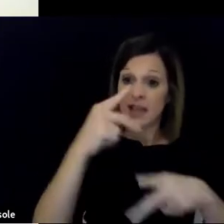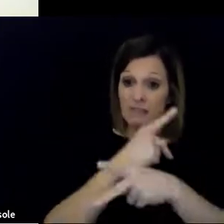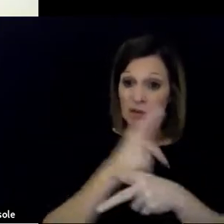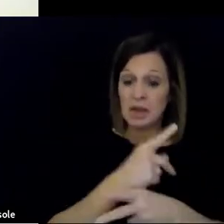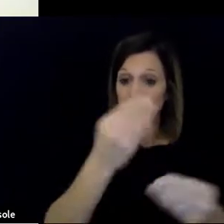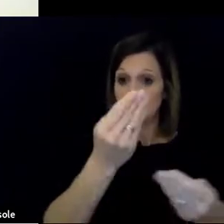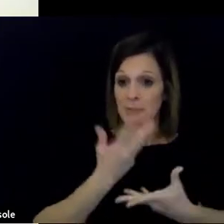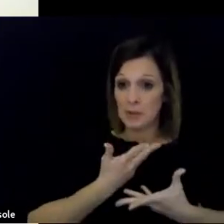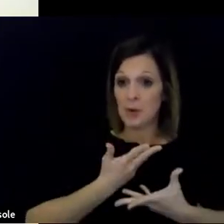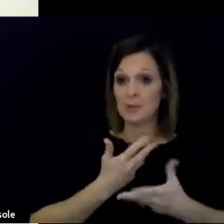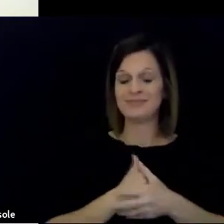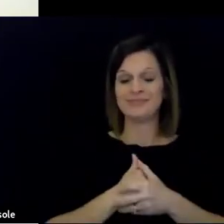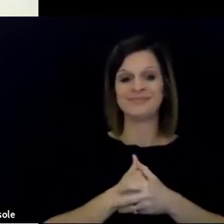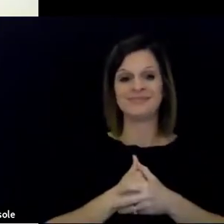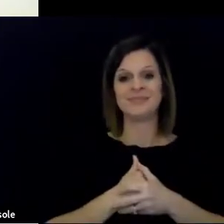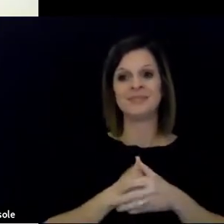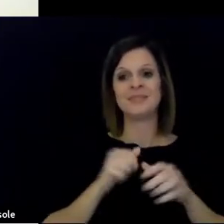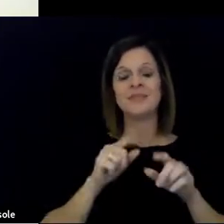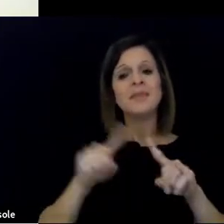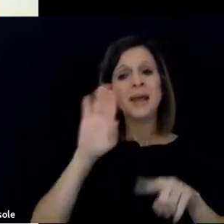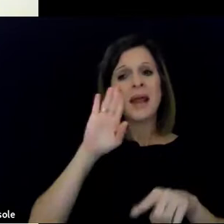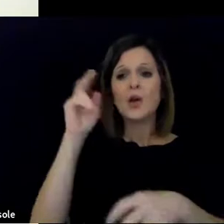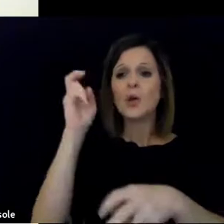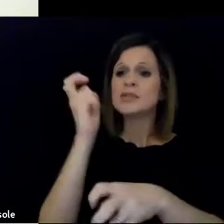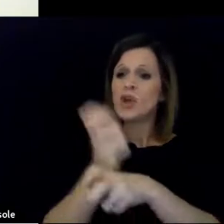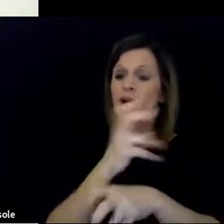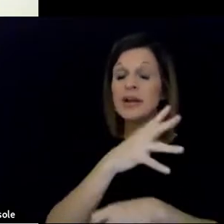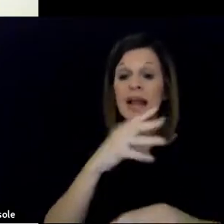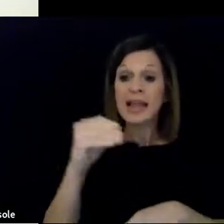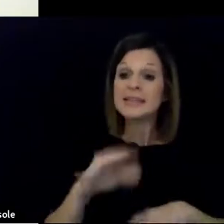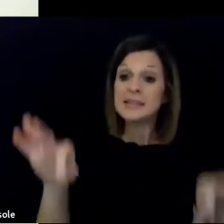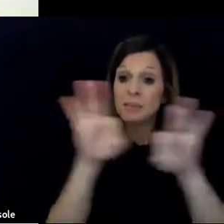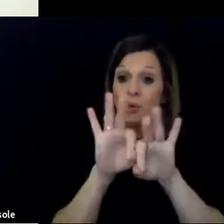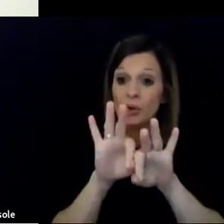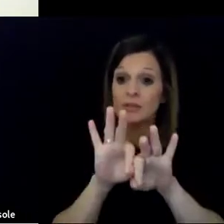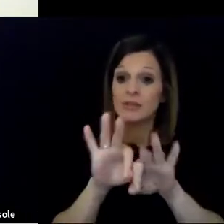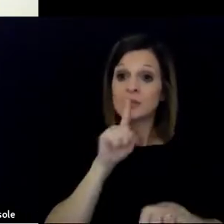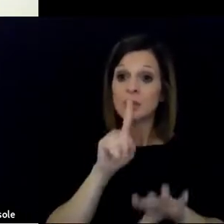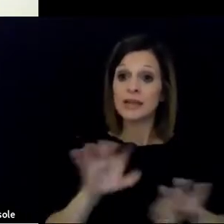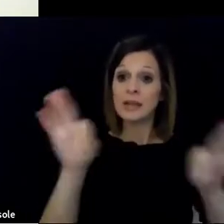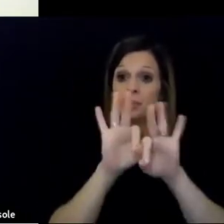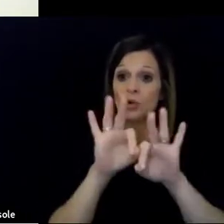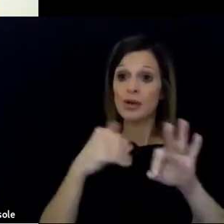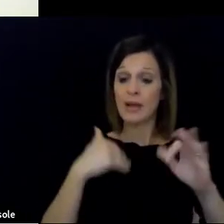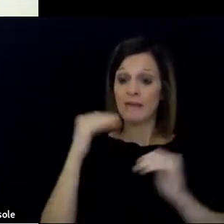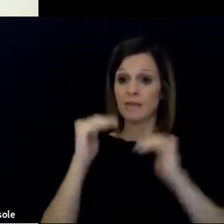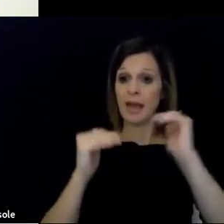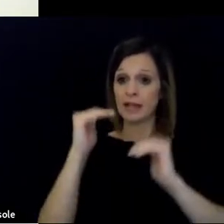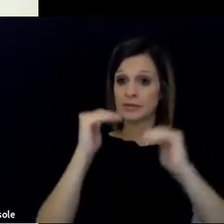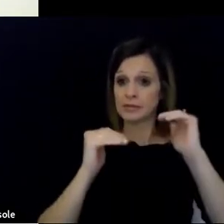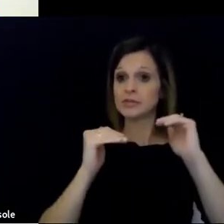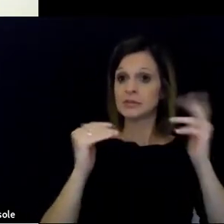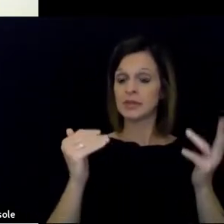But I know it's important, it's really important to have some balance, is just kind of hard to establish in this world, I think.